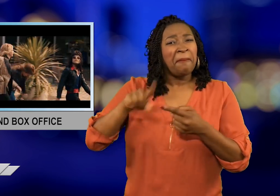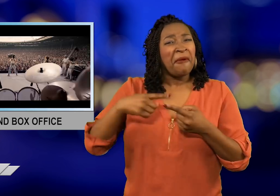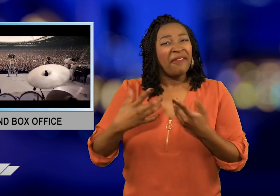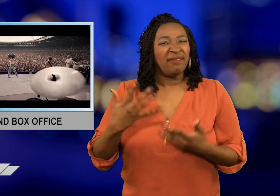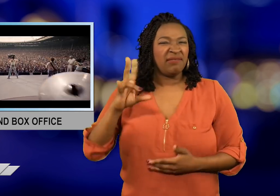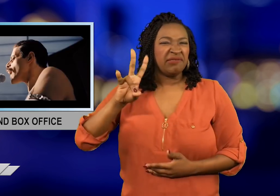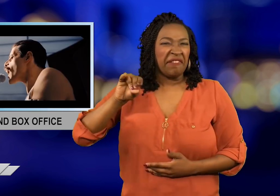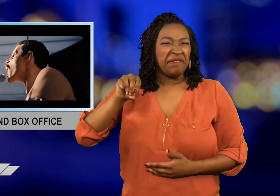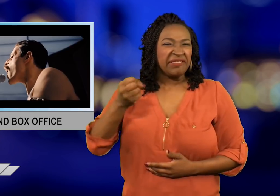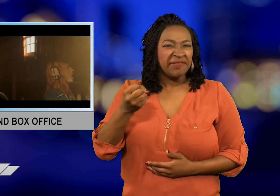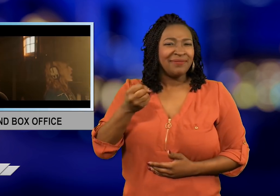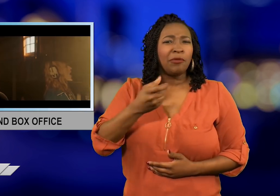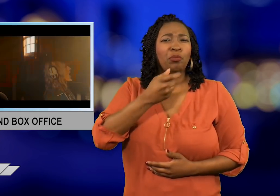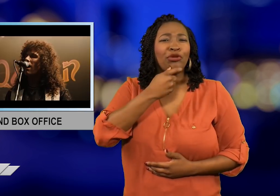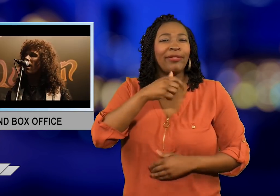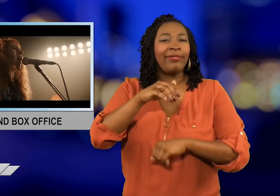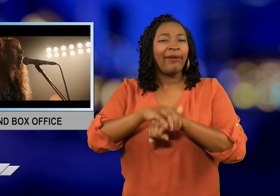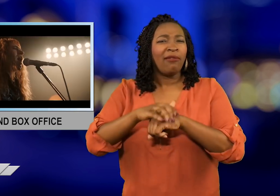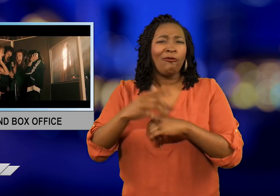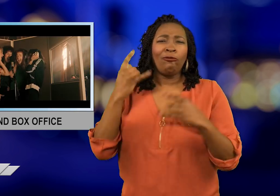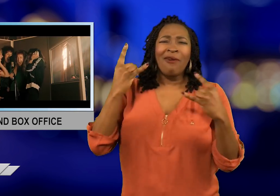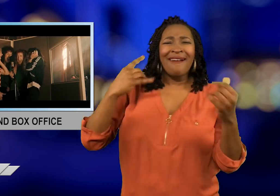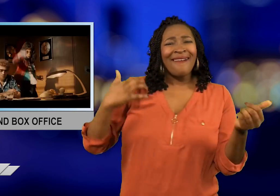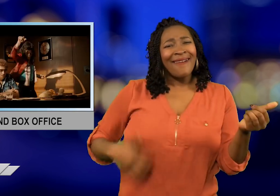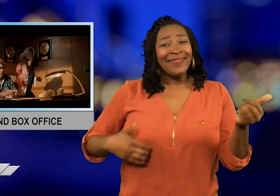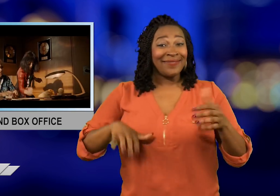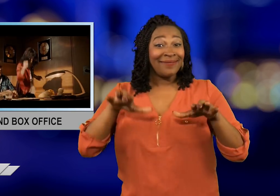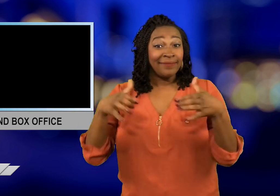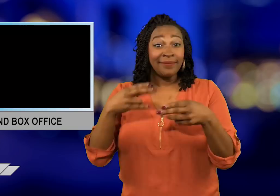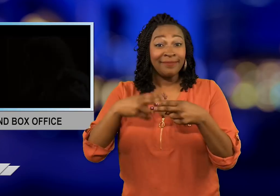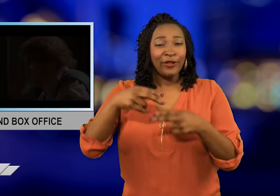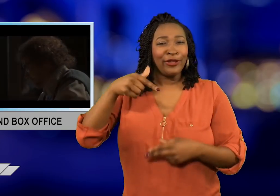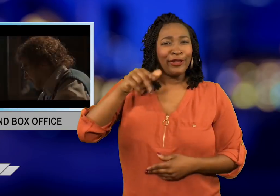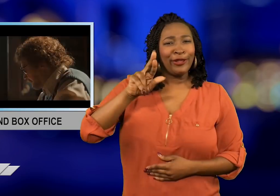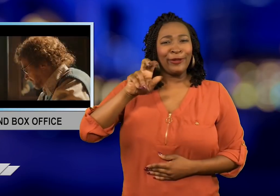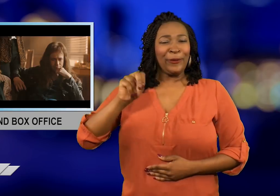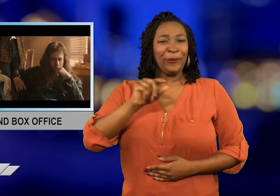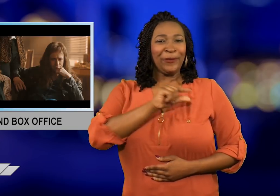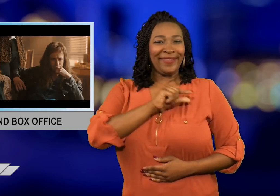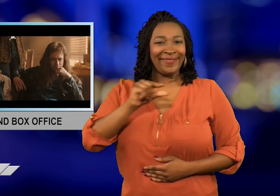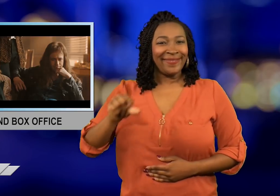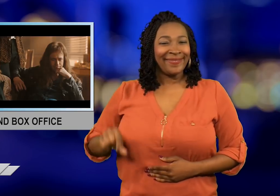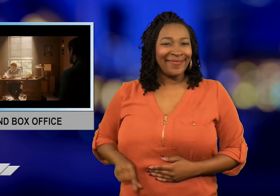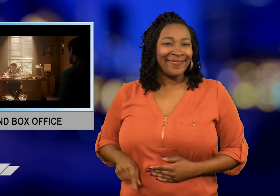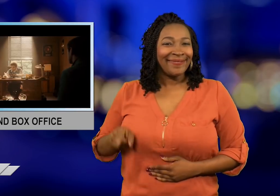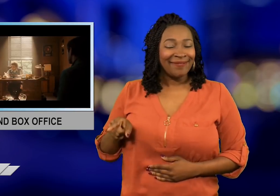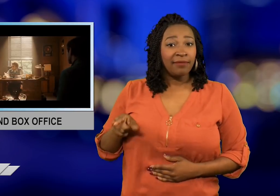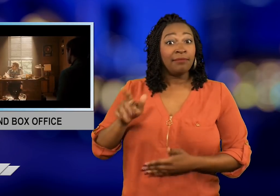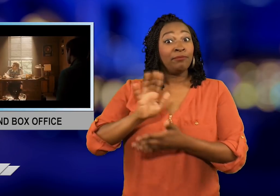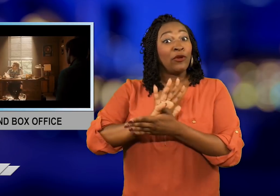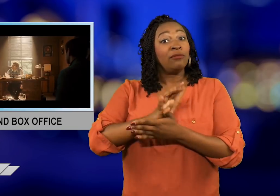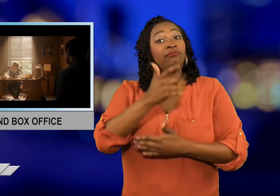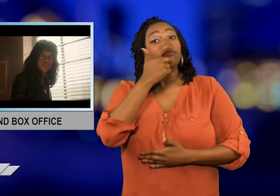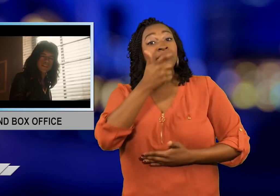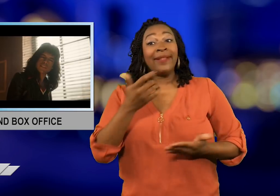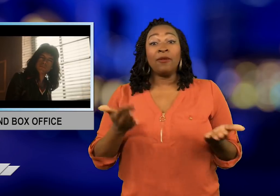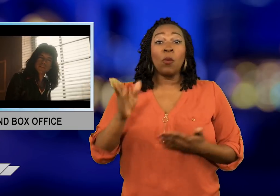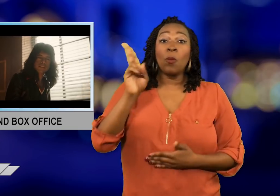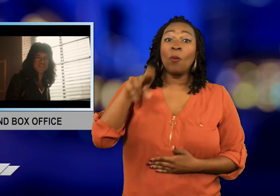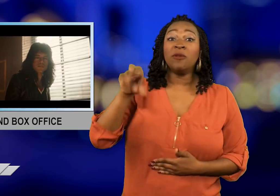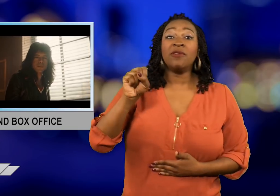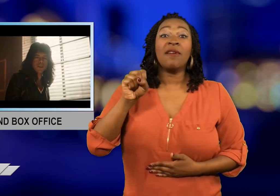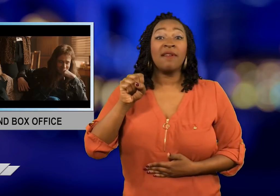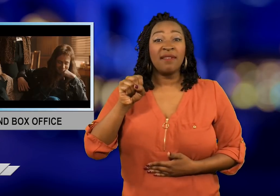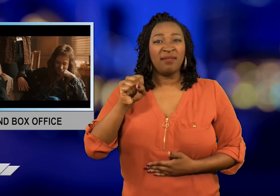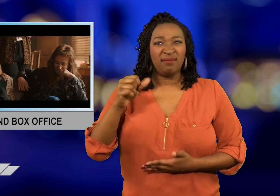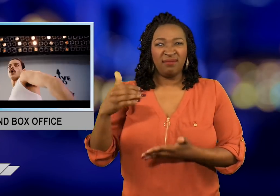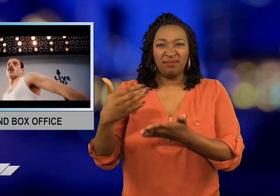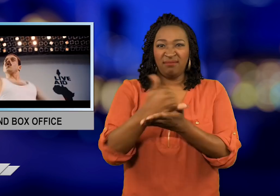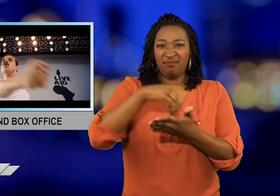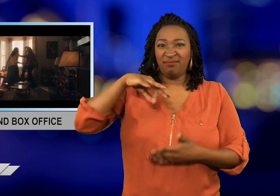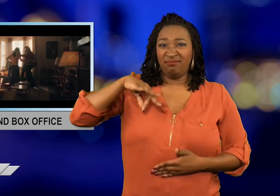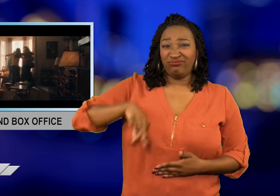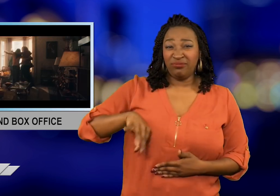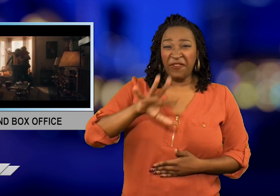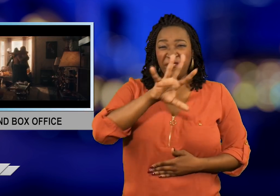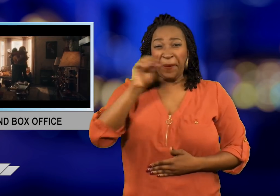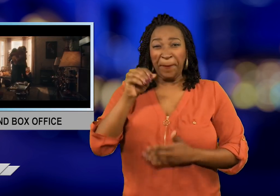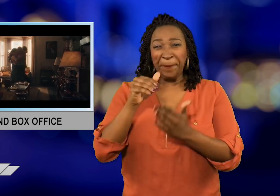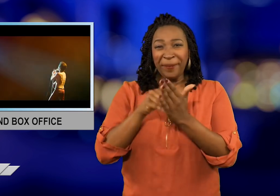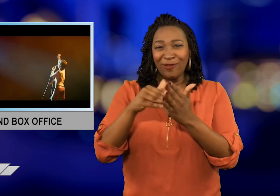The biopic about the 70s era British rock band Queen hauled in $50 million in North